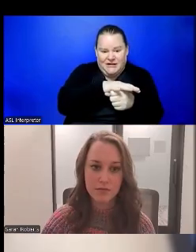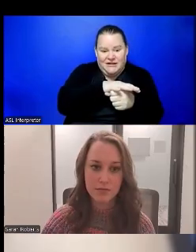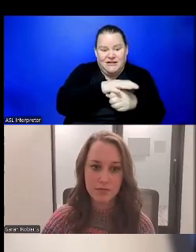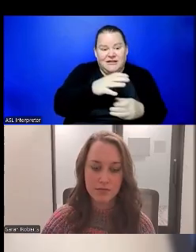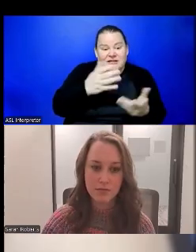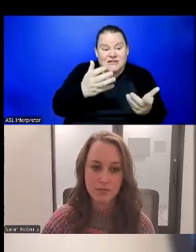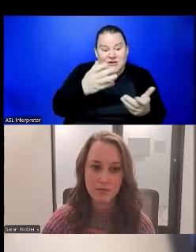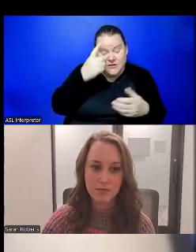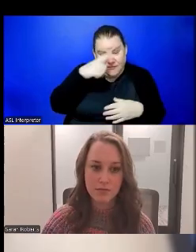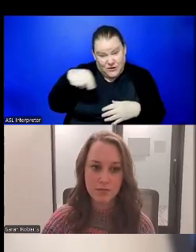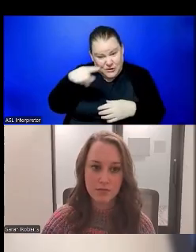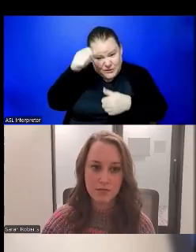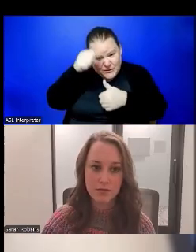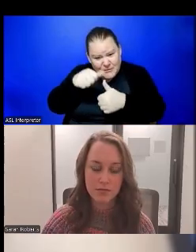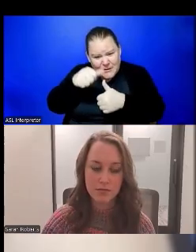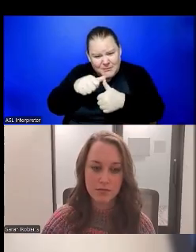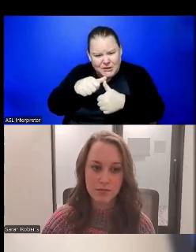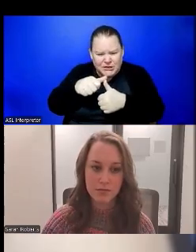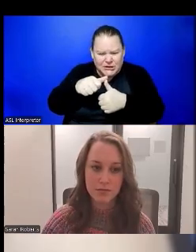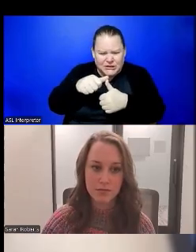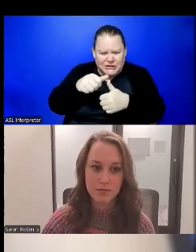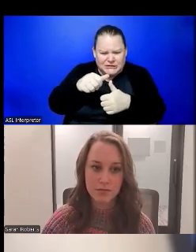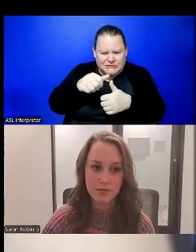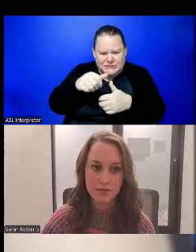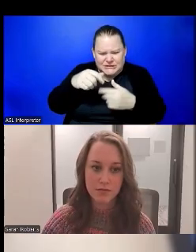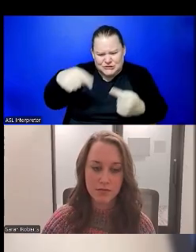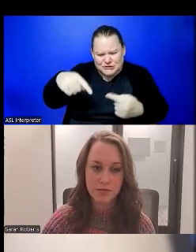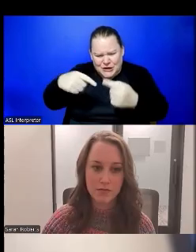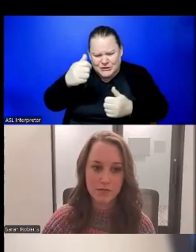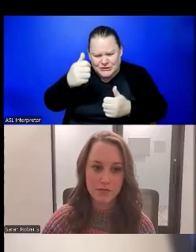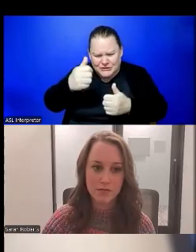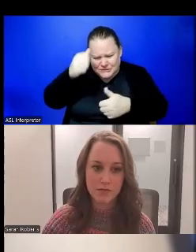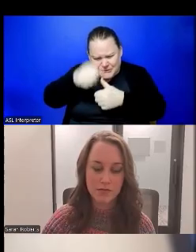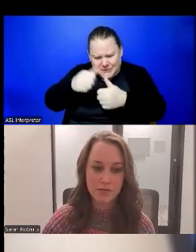remembering which ones, which ones, what I use the I usually